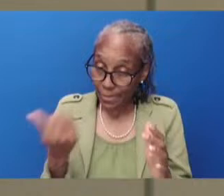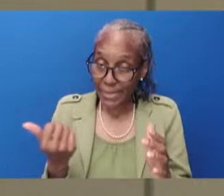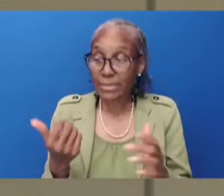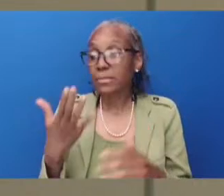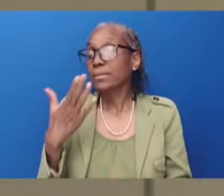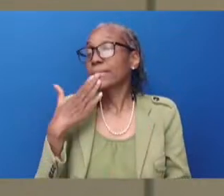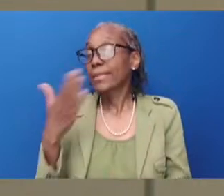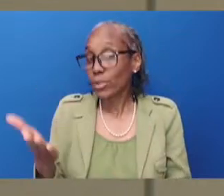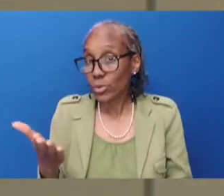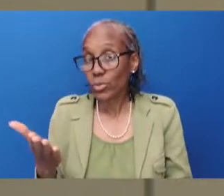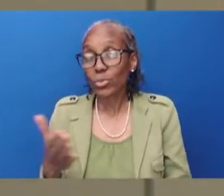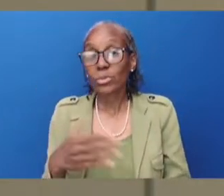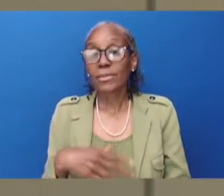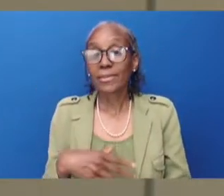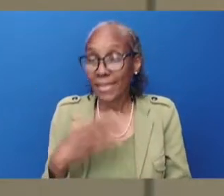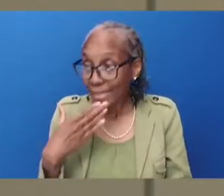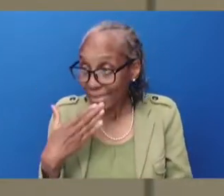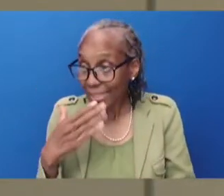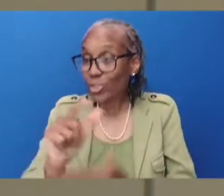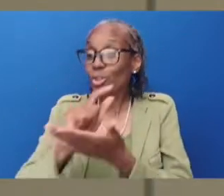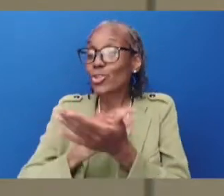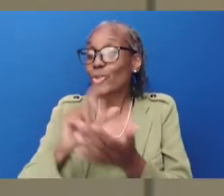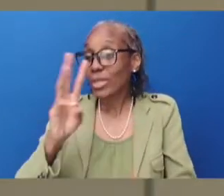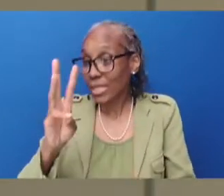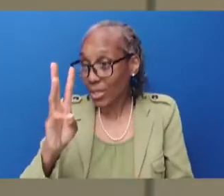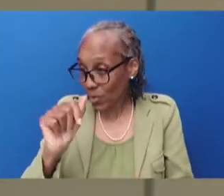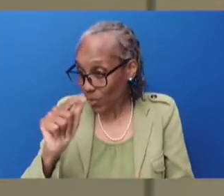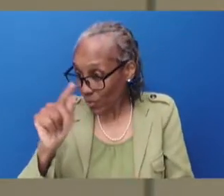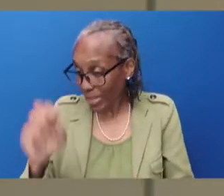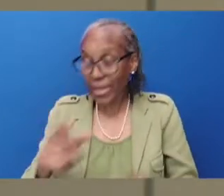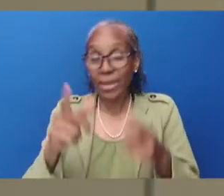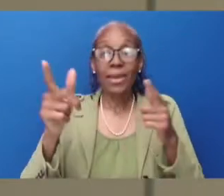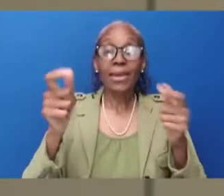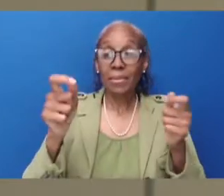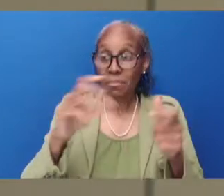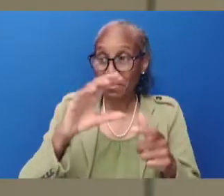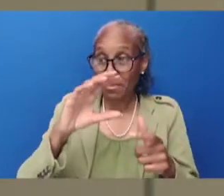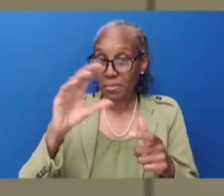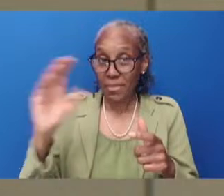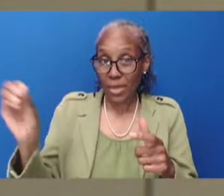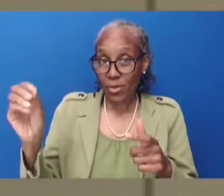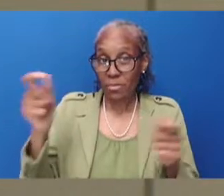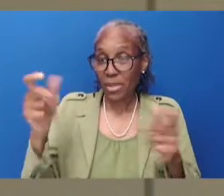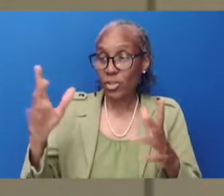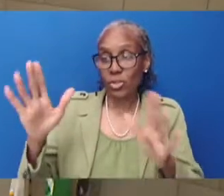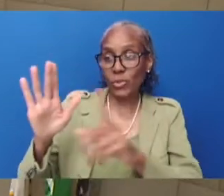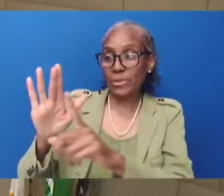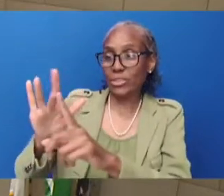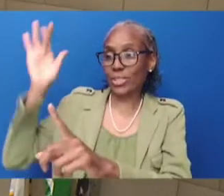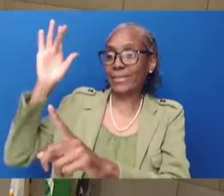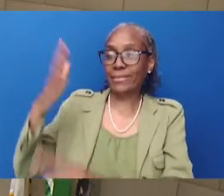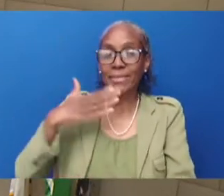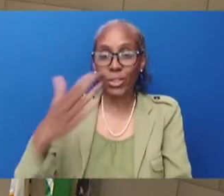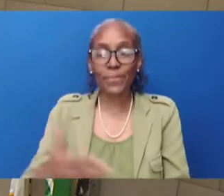HOWEVER WE CAN DO THE BEST AND